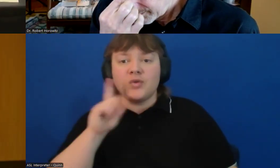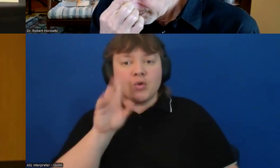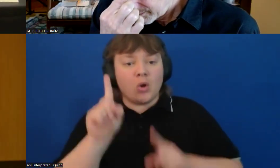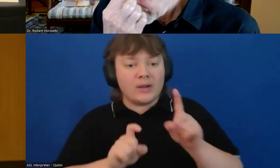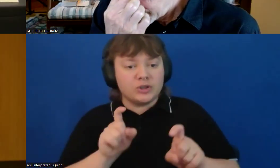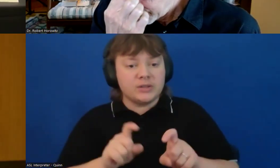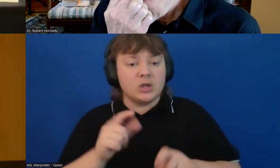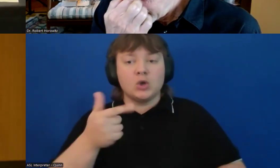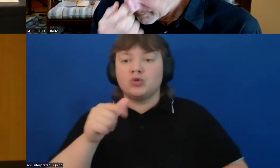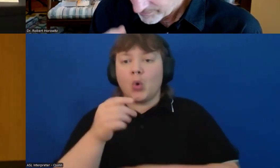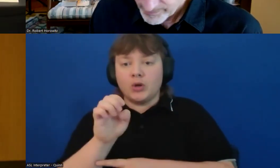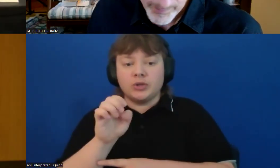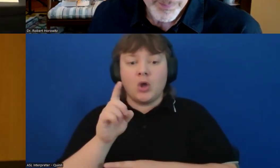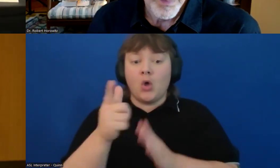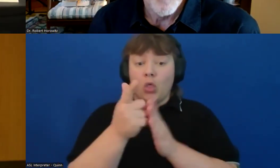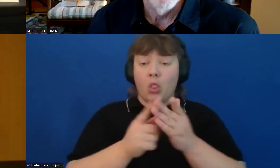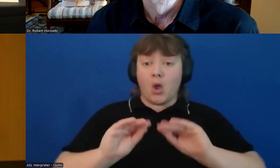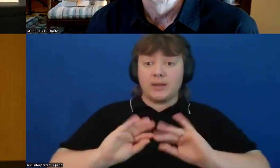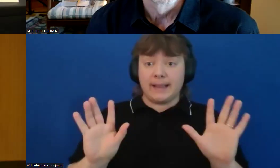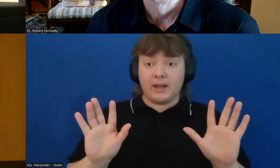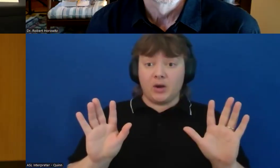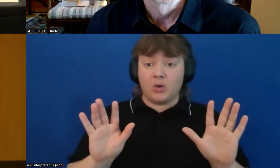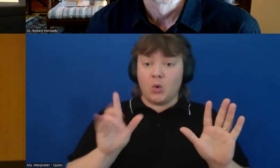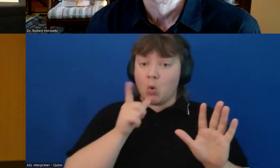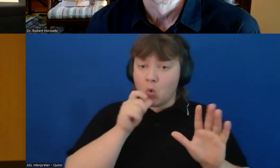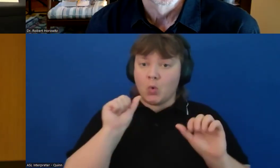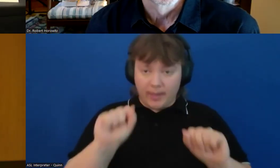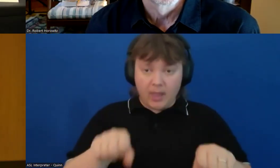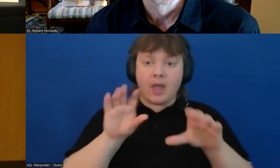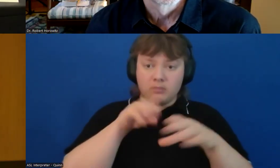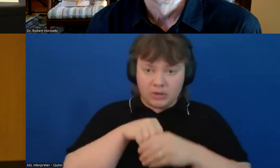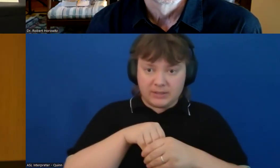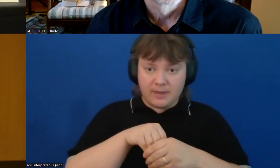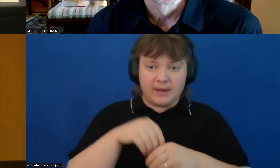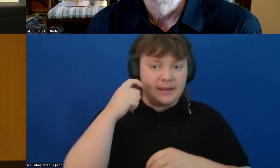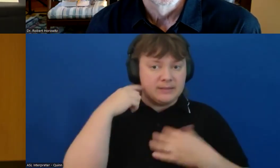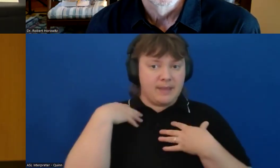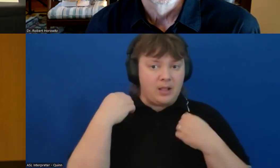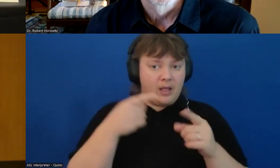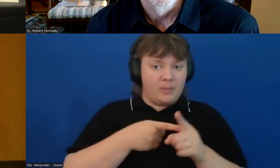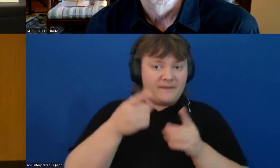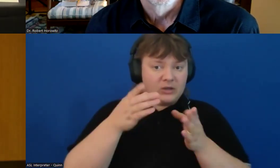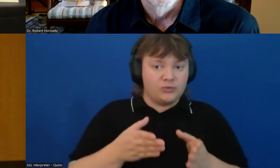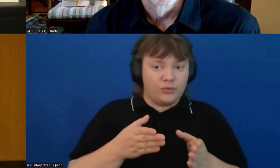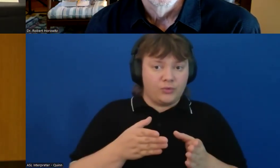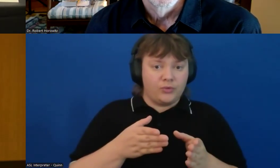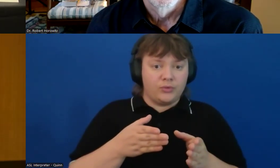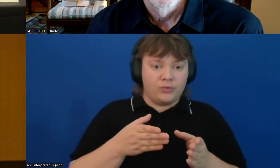law is clear in terms of who can uh participate as a mental health professional in this uh process.